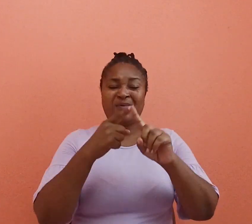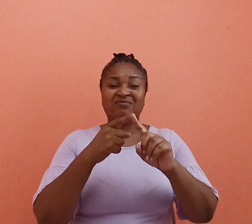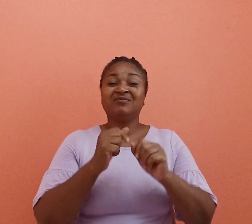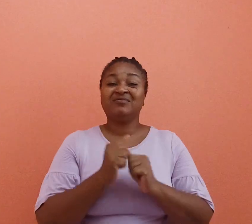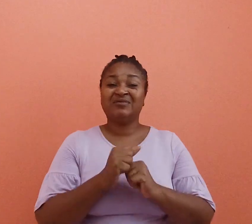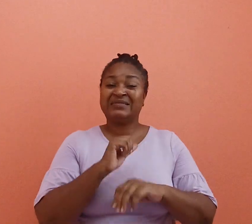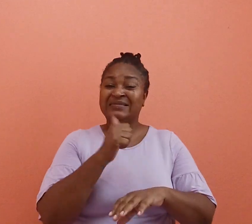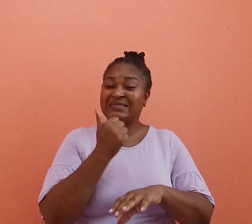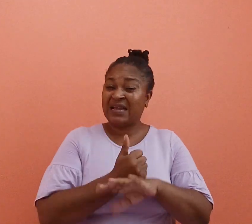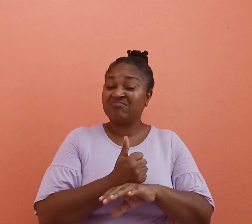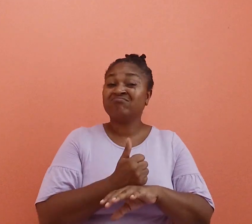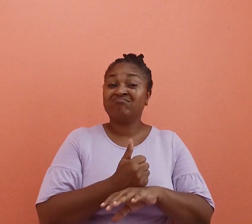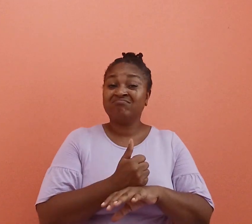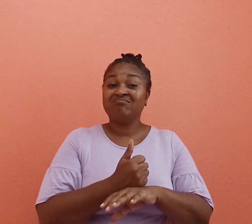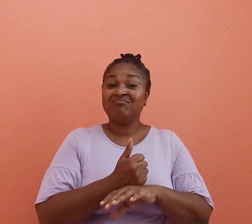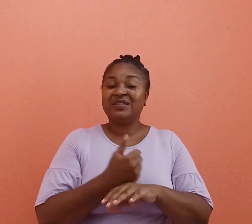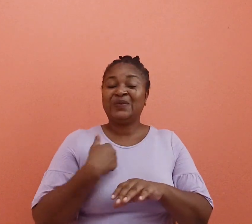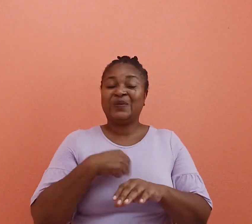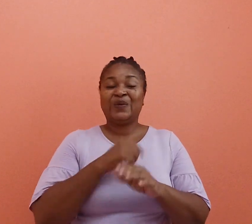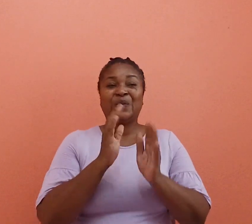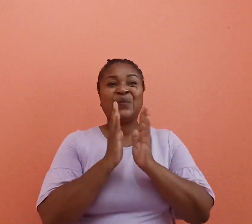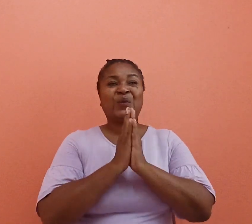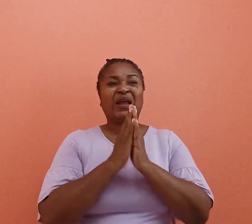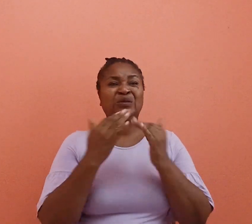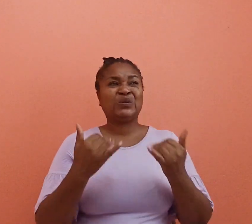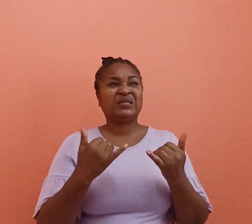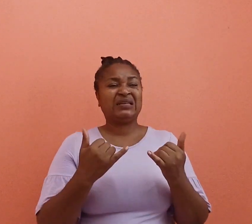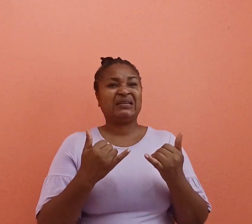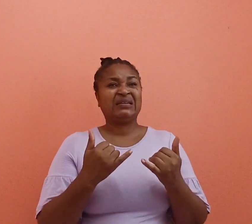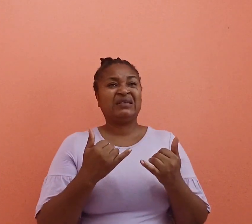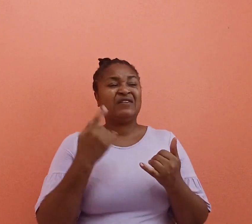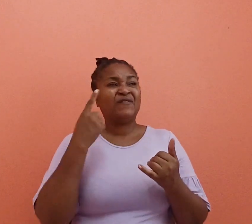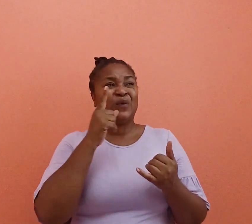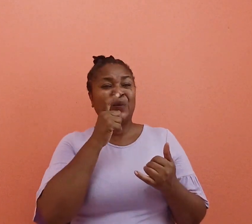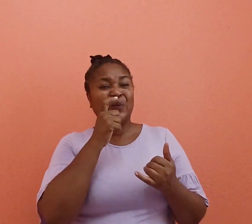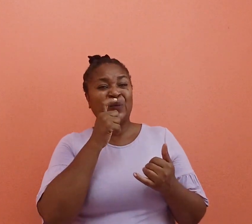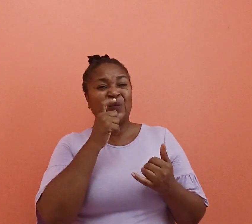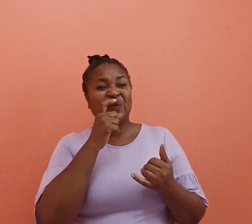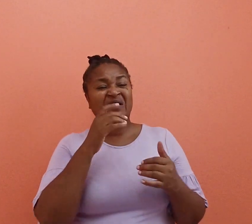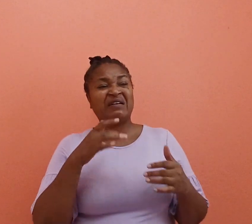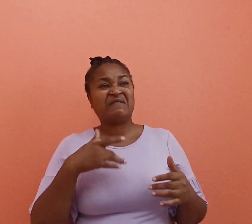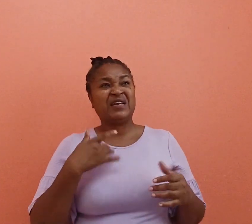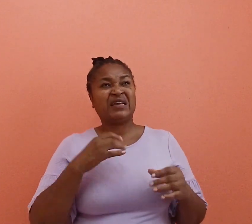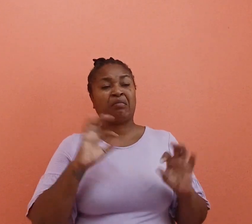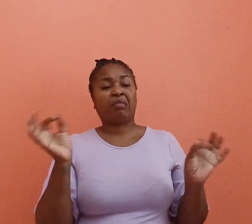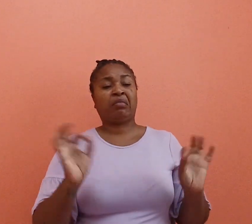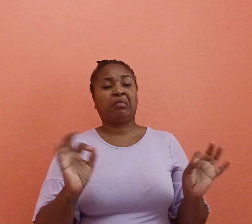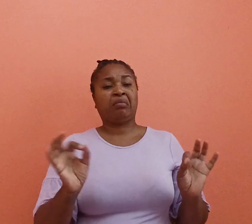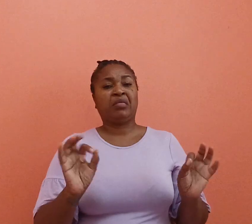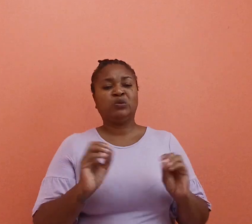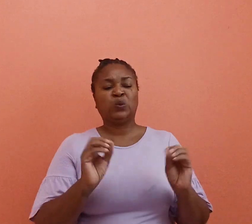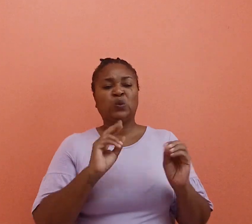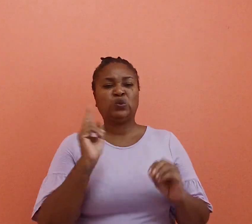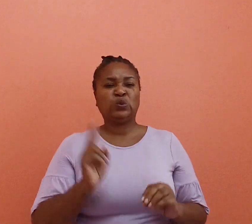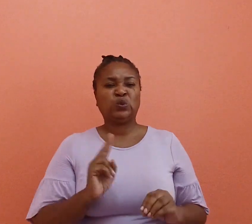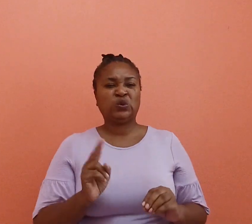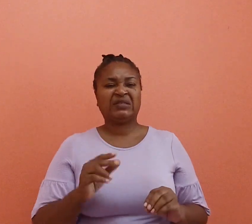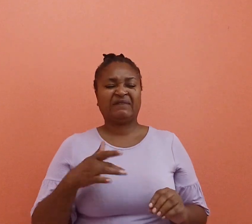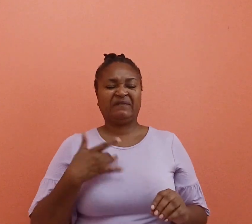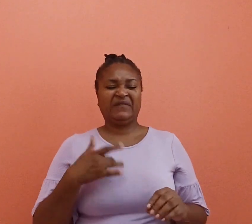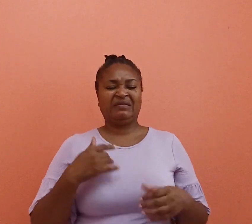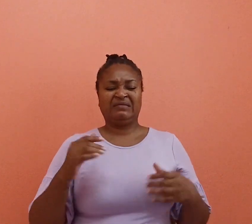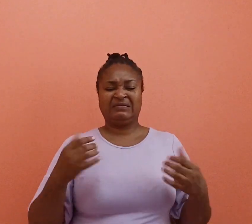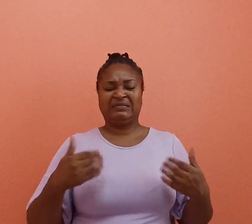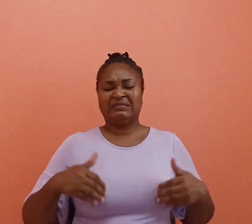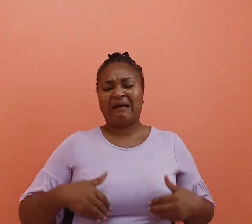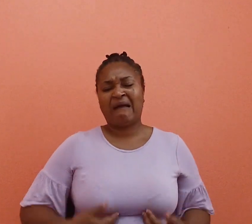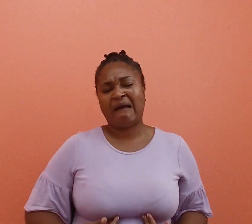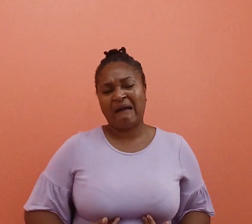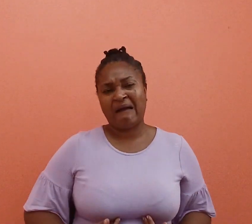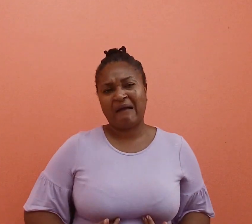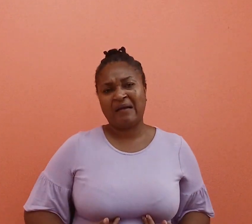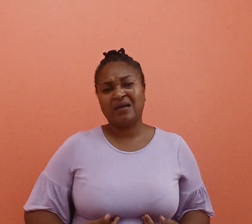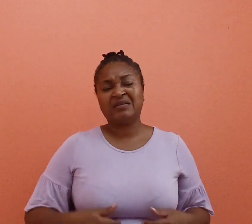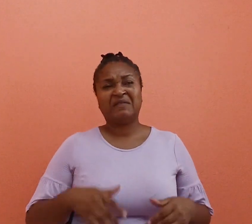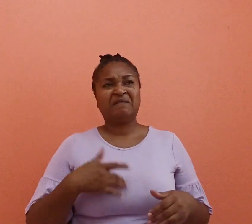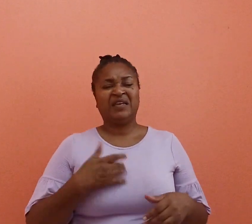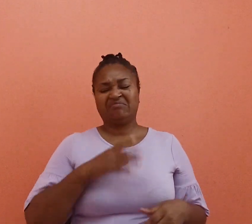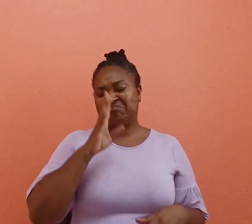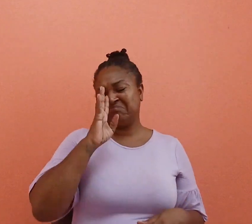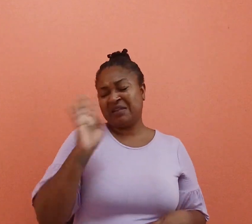We pray today for those who feel useless, tired, or left out.